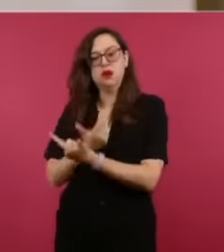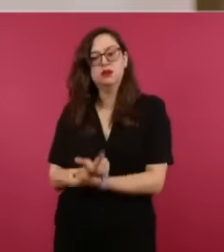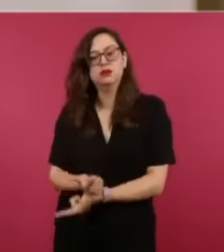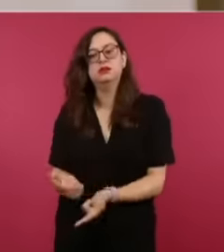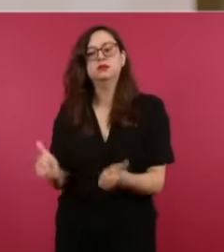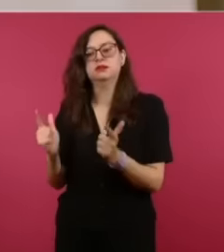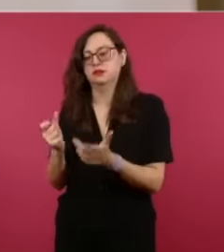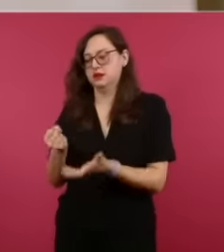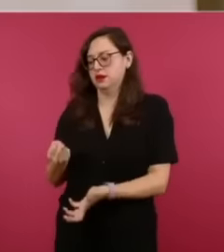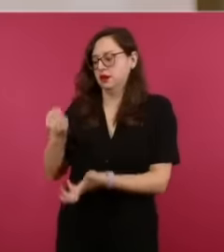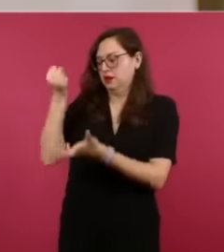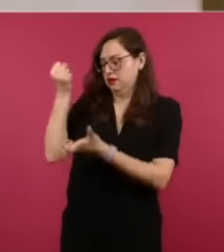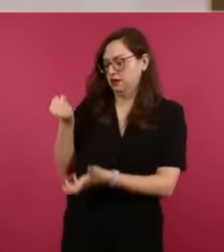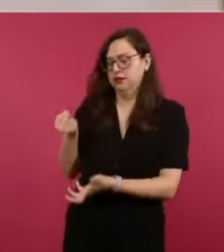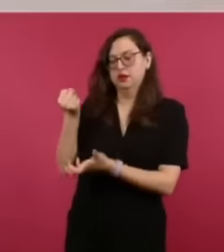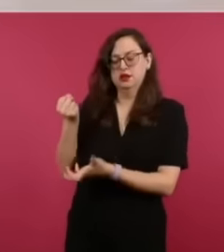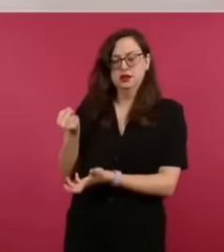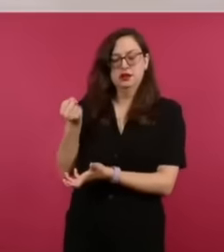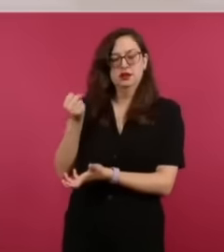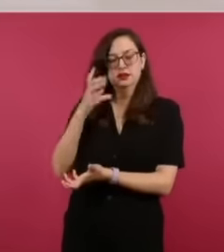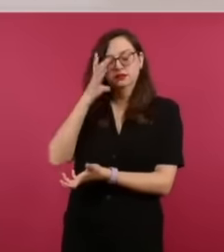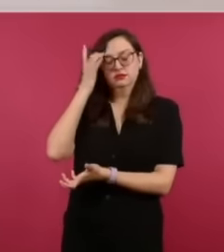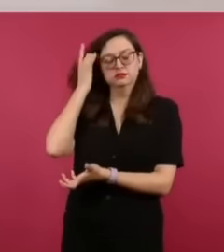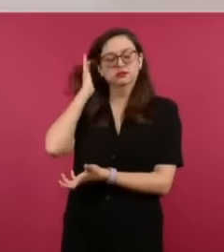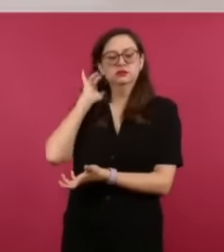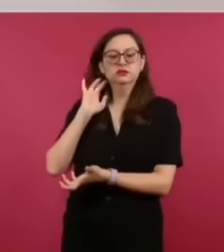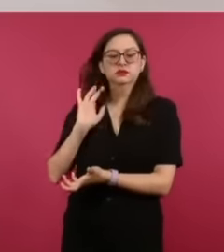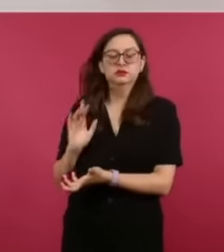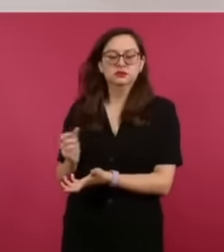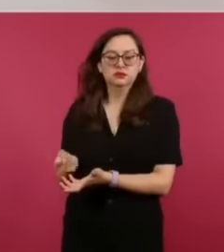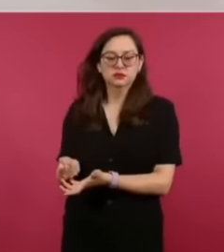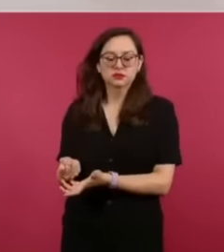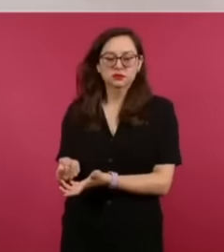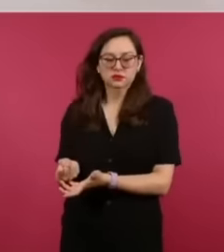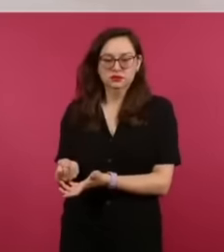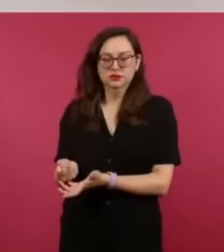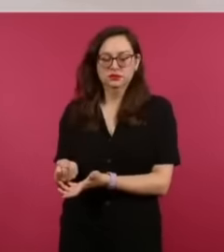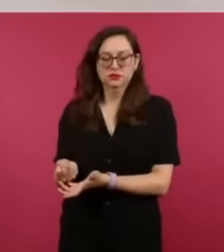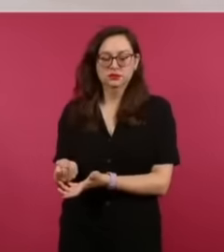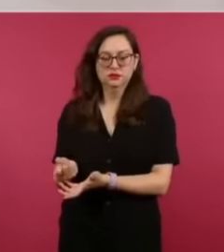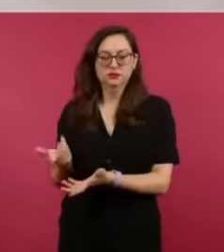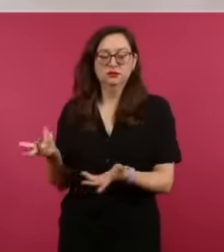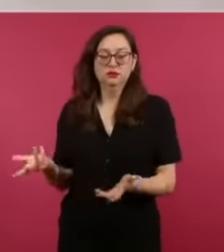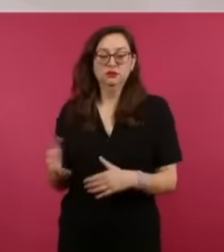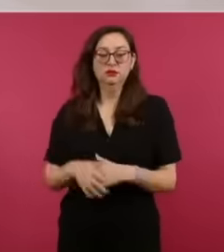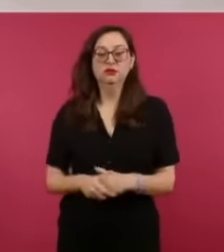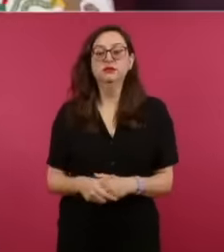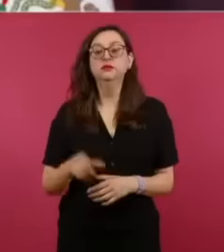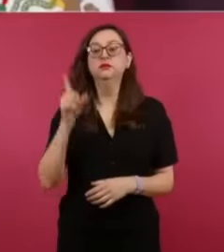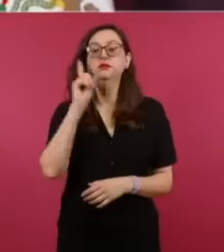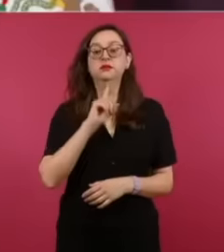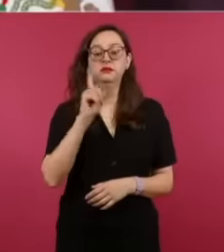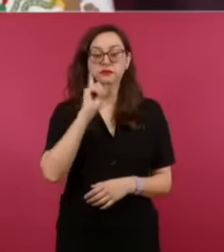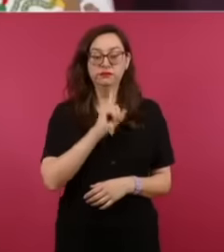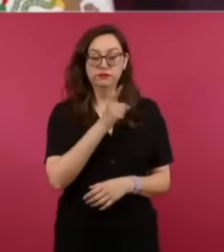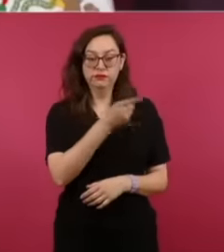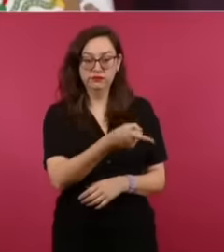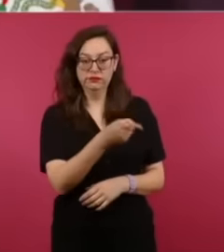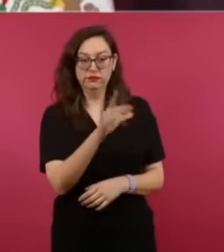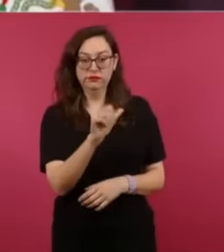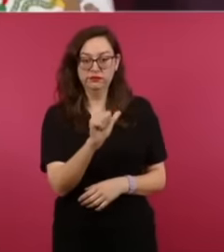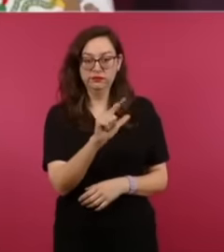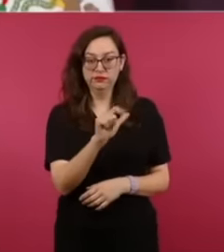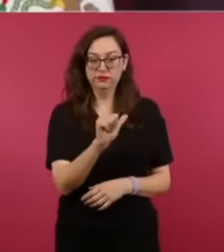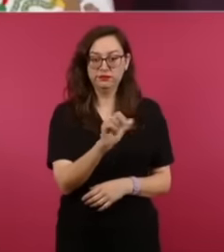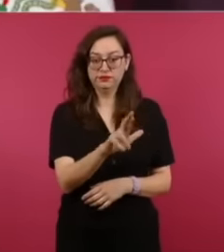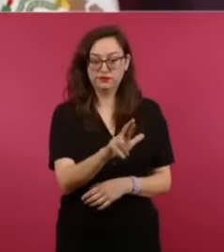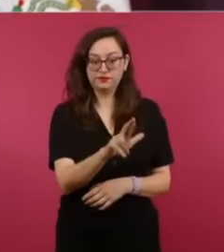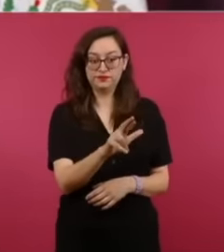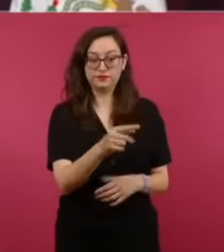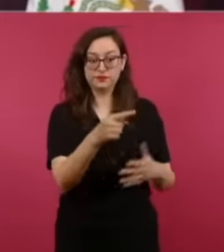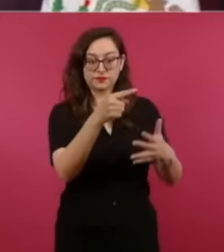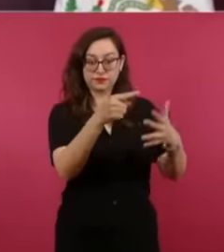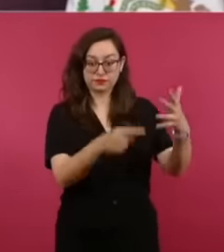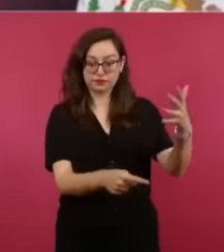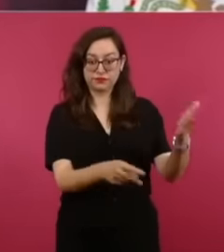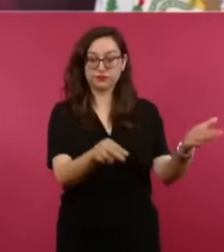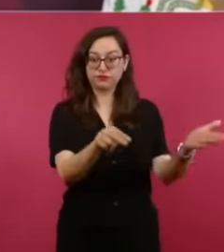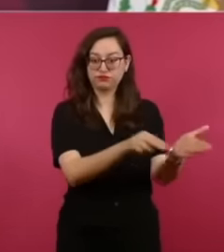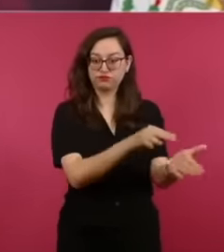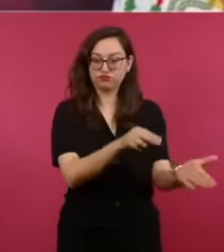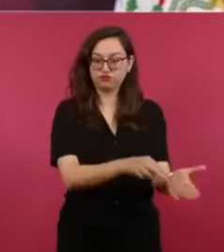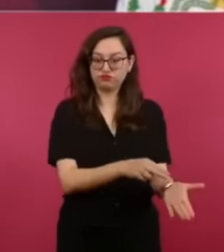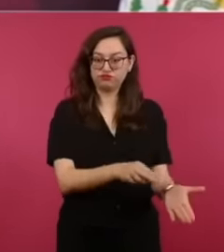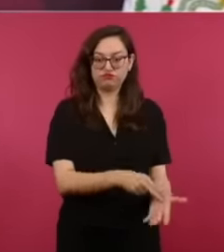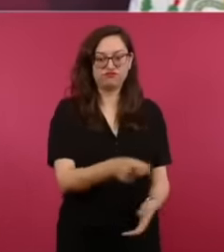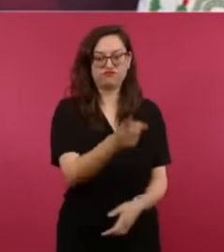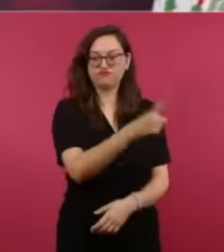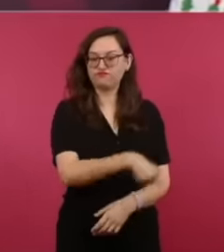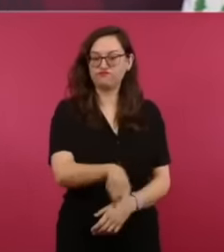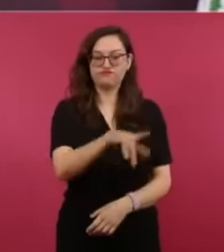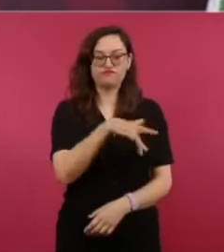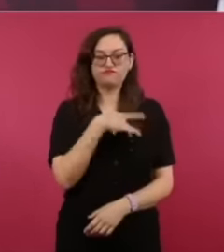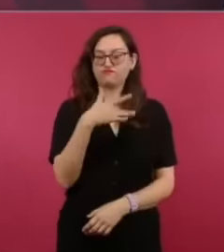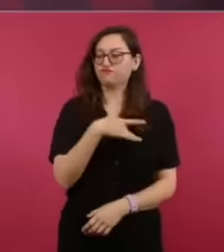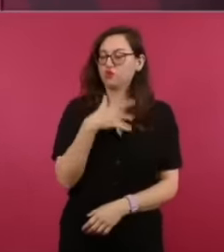eh Mrs. Casa and the undersigned did not agree on pensions for the elderly